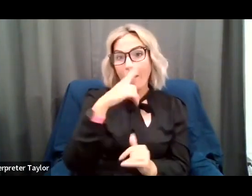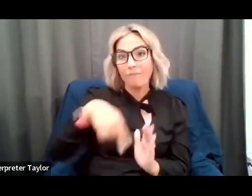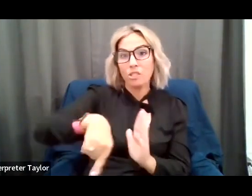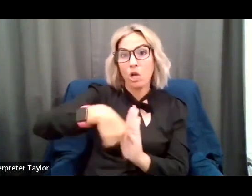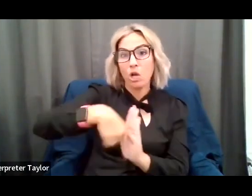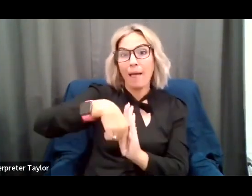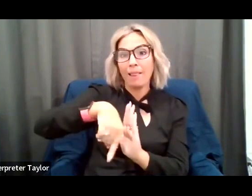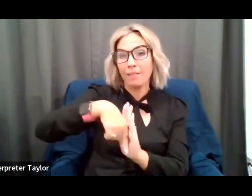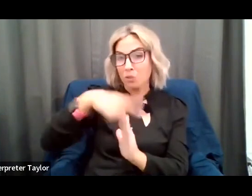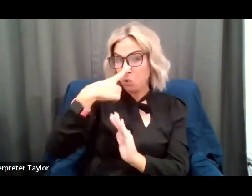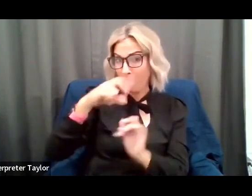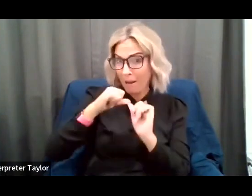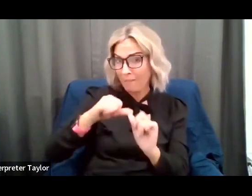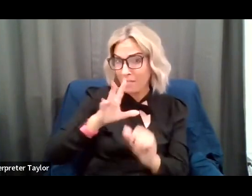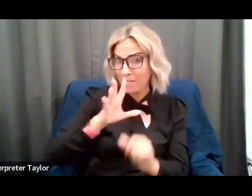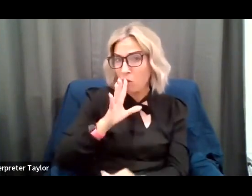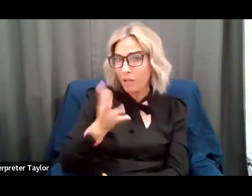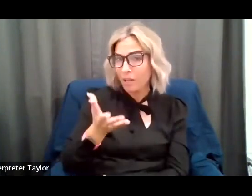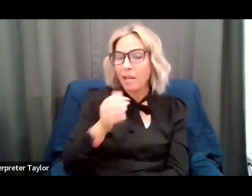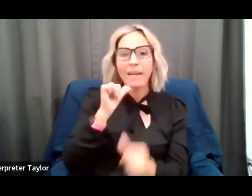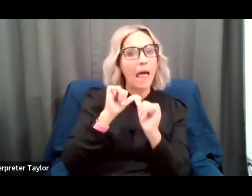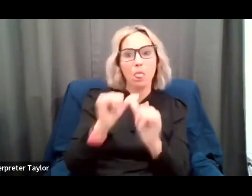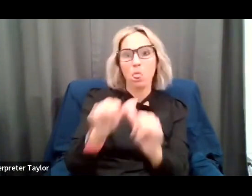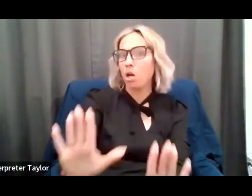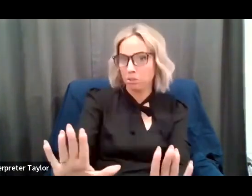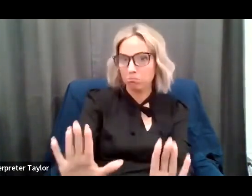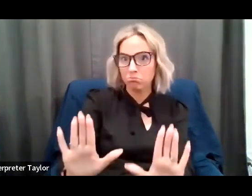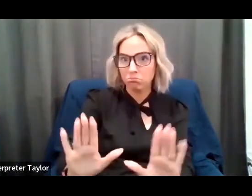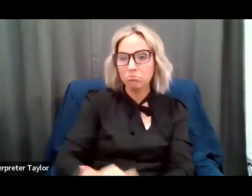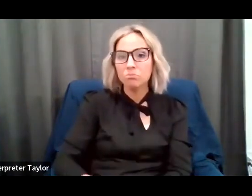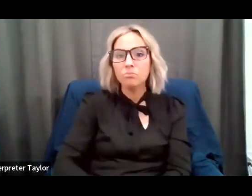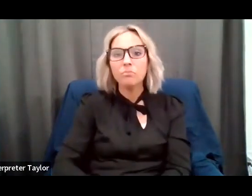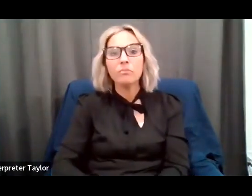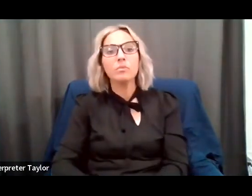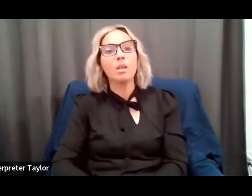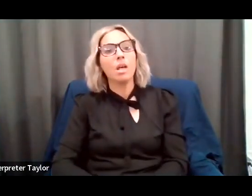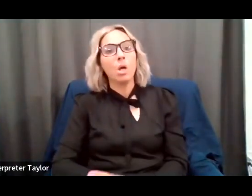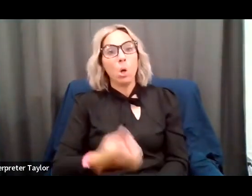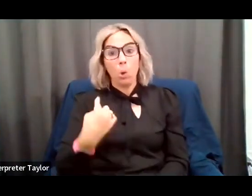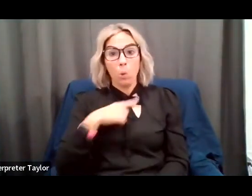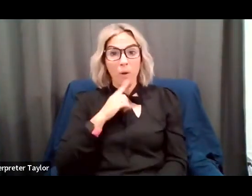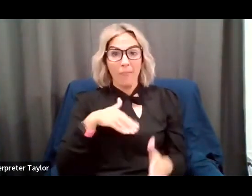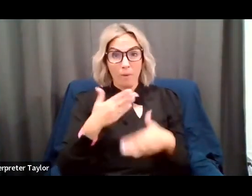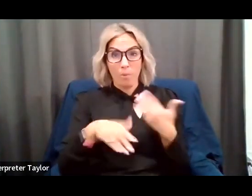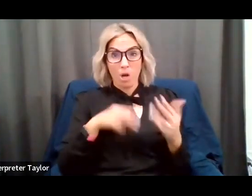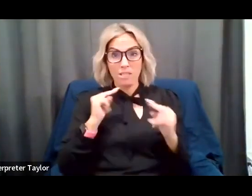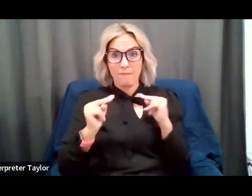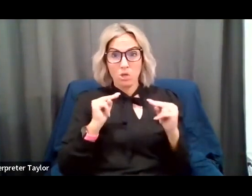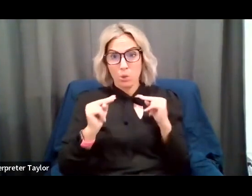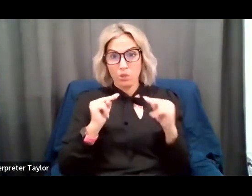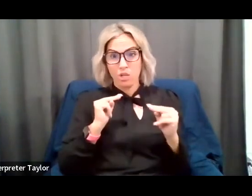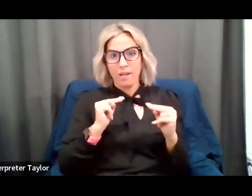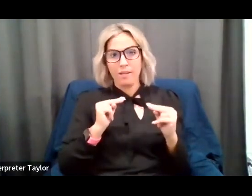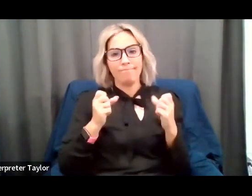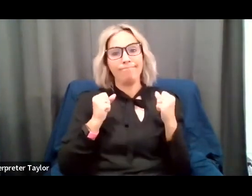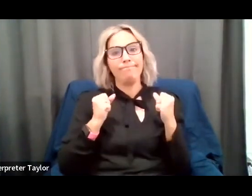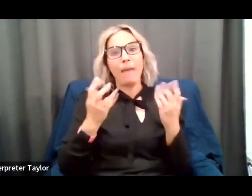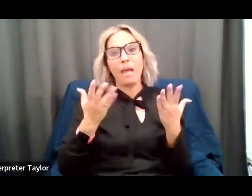can I keep talking? Not long though. We're in the process of negotiating many proposals.